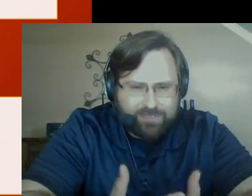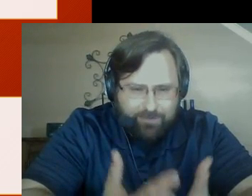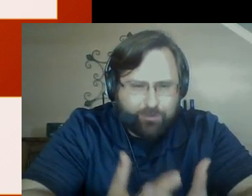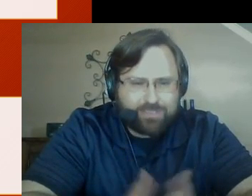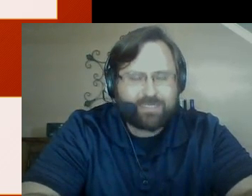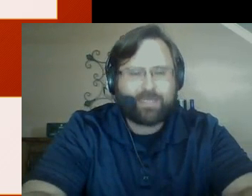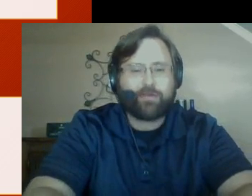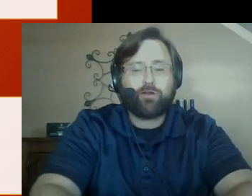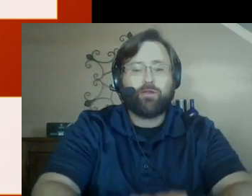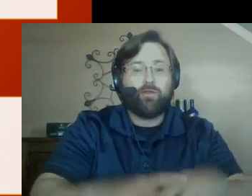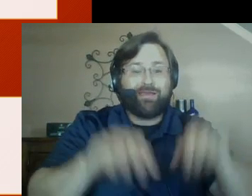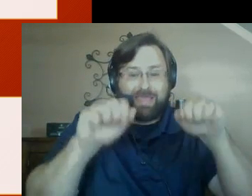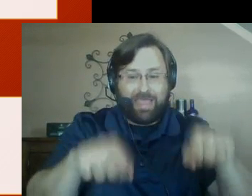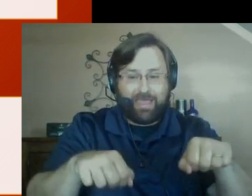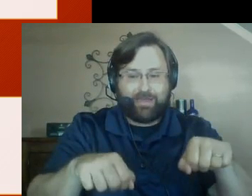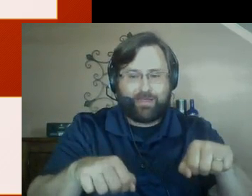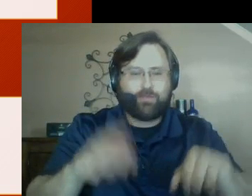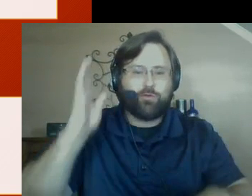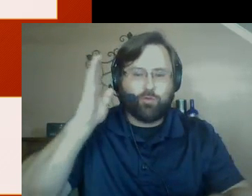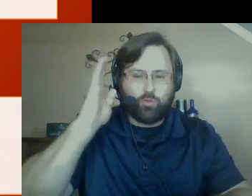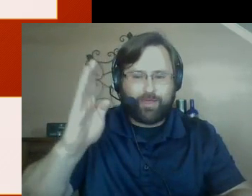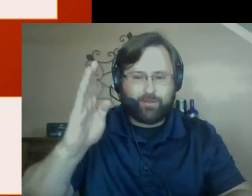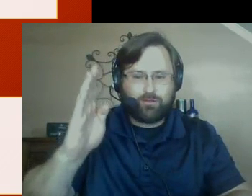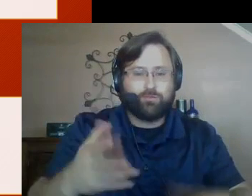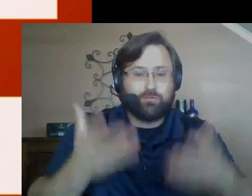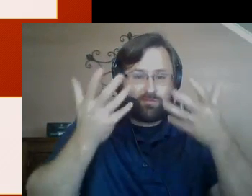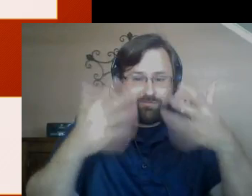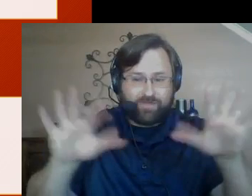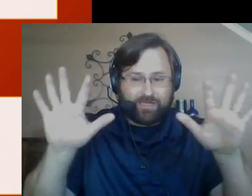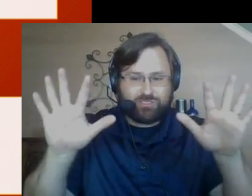some of them are listed here can well finish